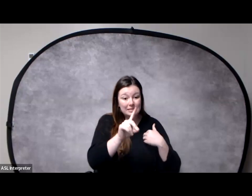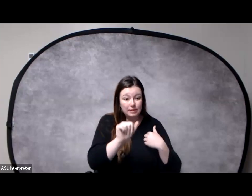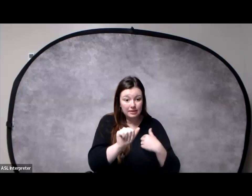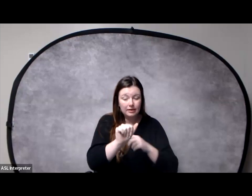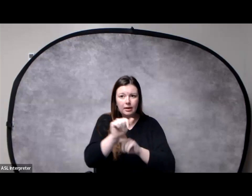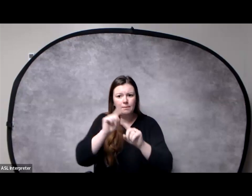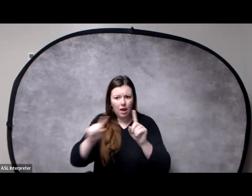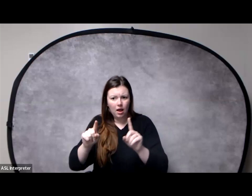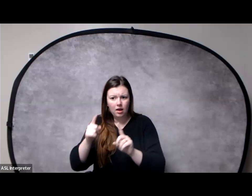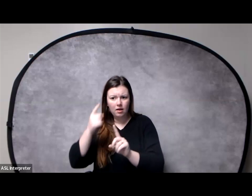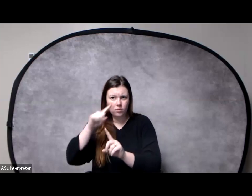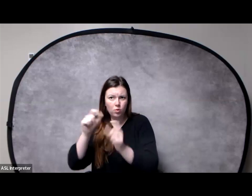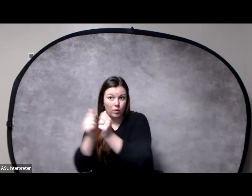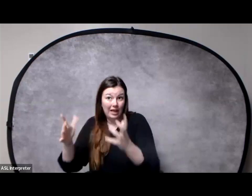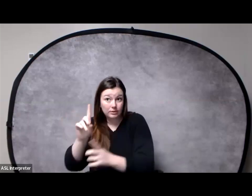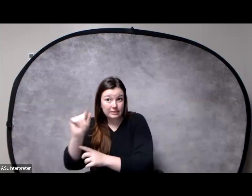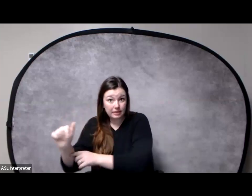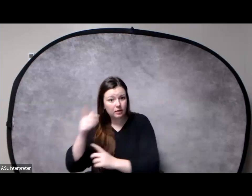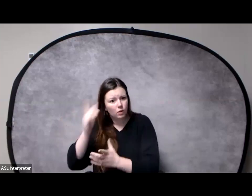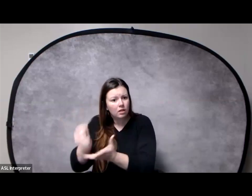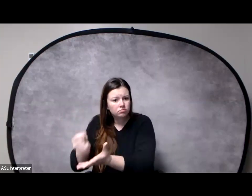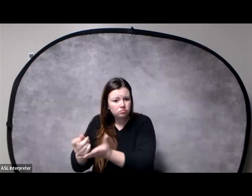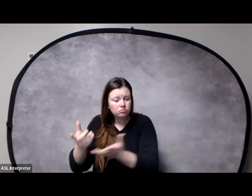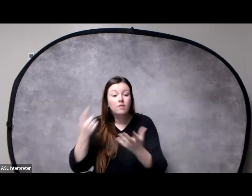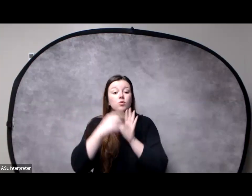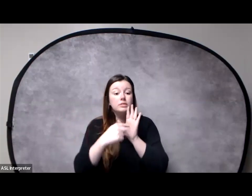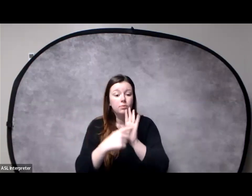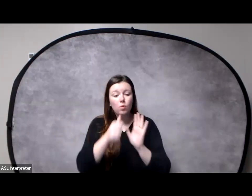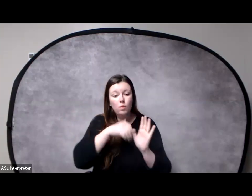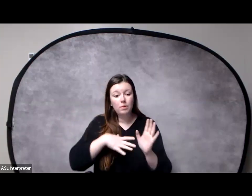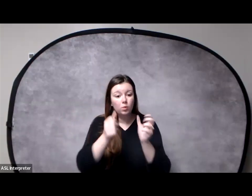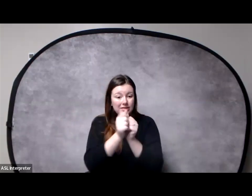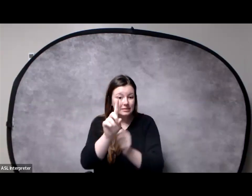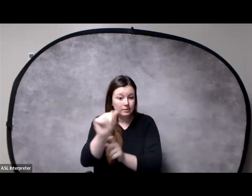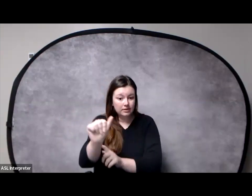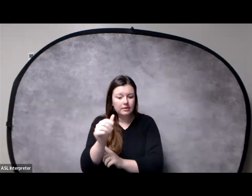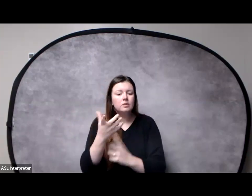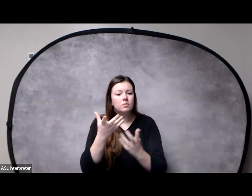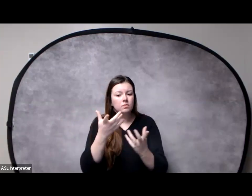So for example, a woman with a disability seeks a prescription for contraception from